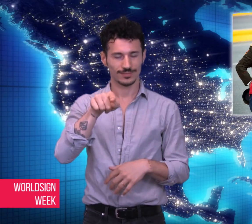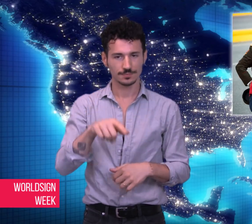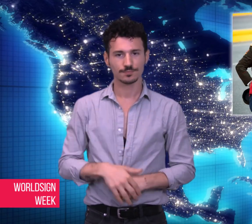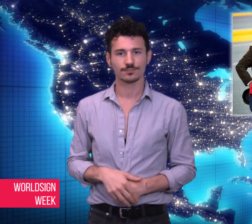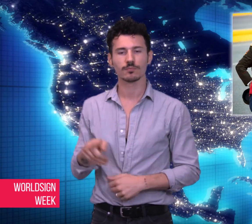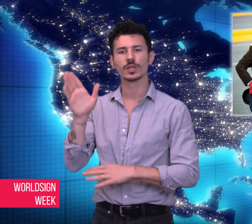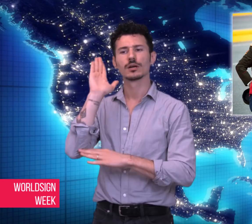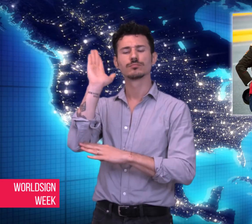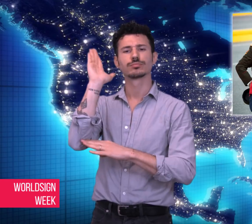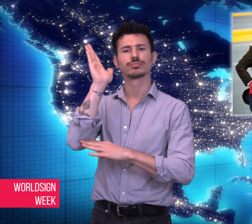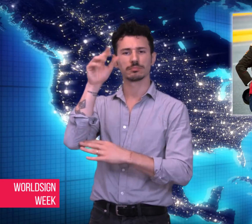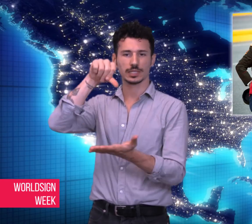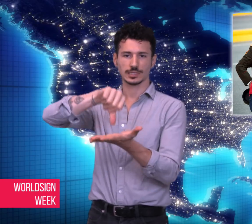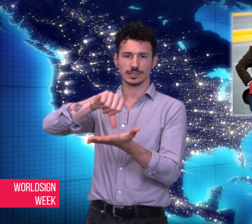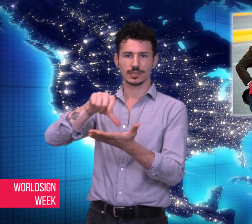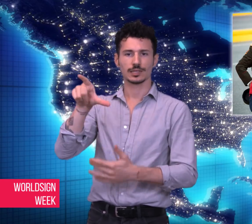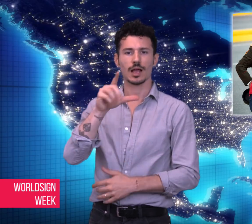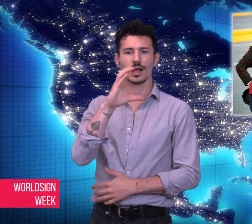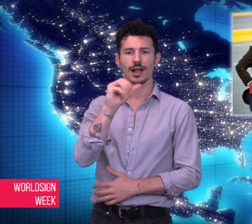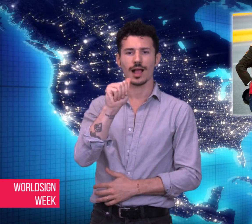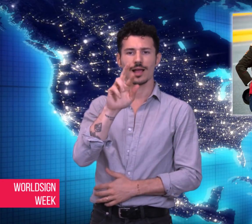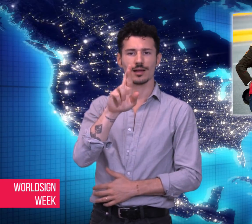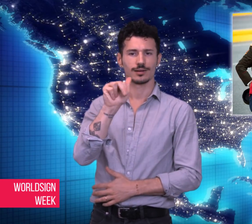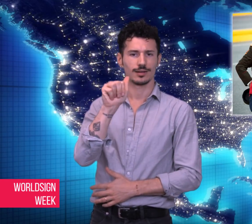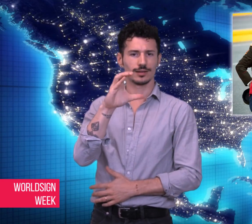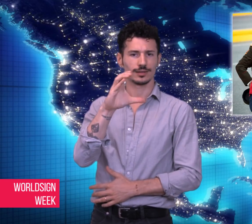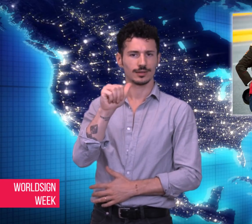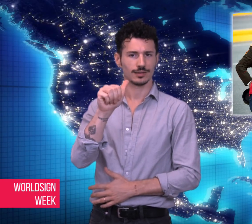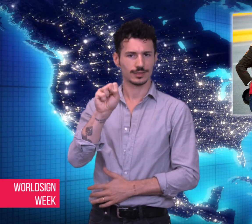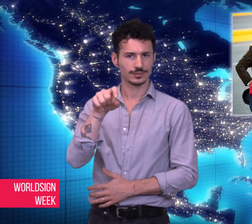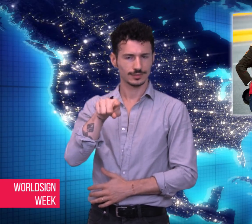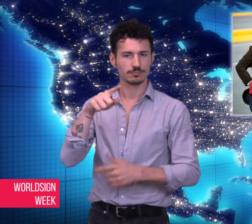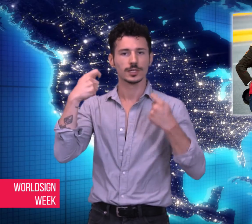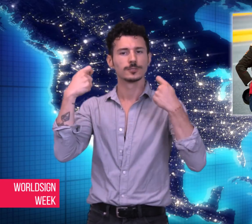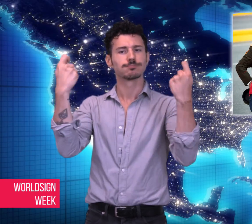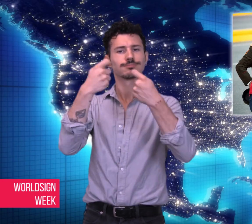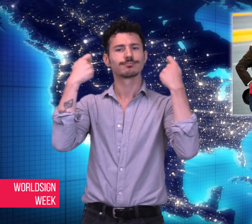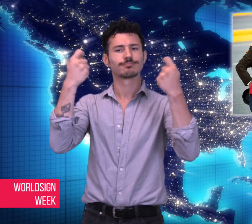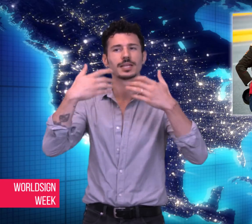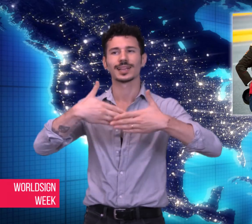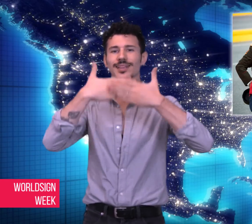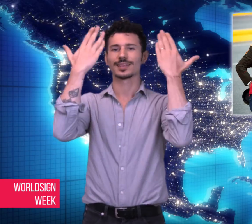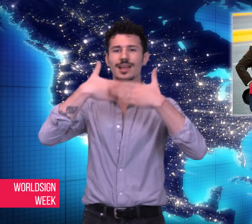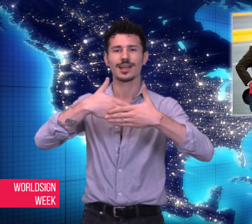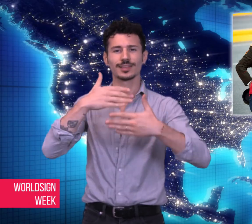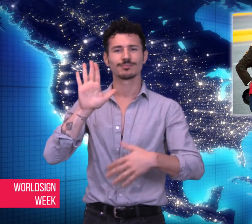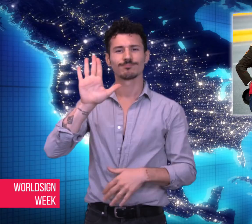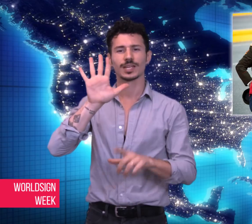Maduro was giving a speech on live television during the National Guard's